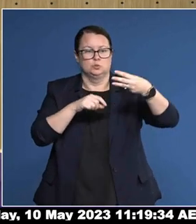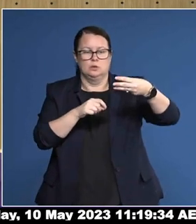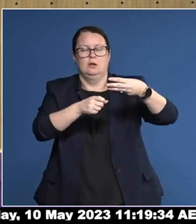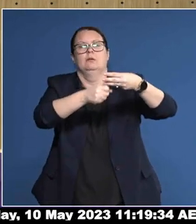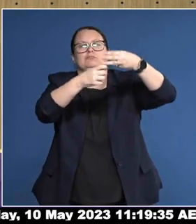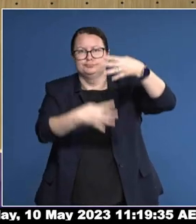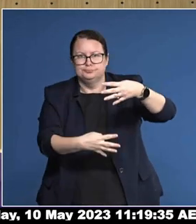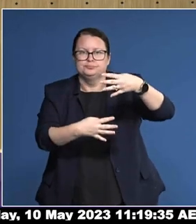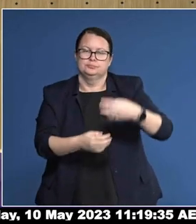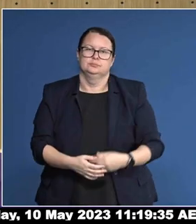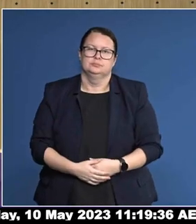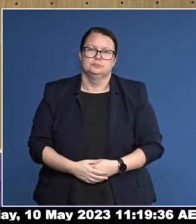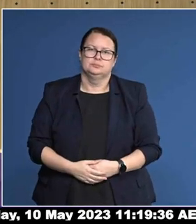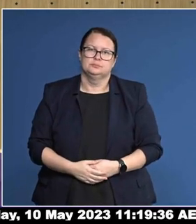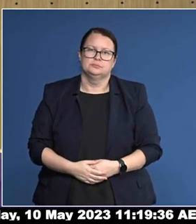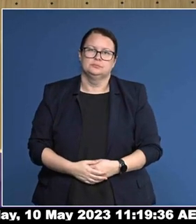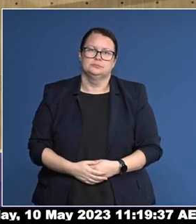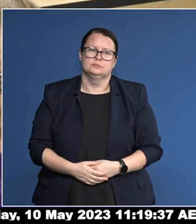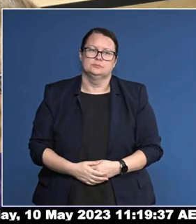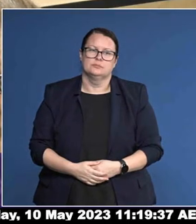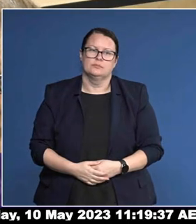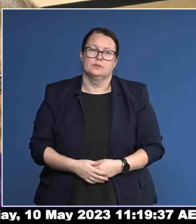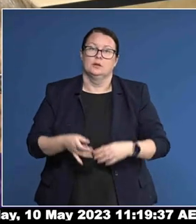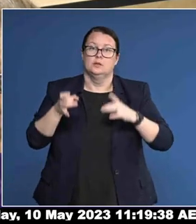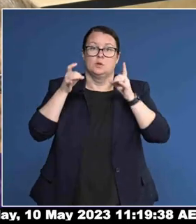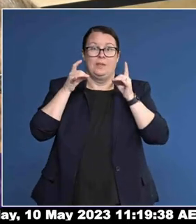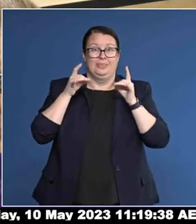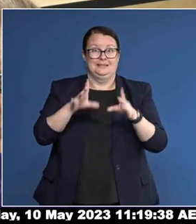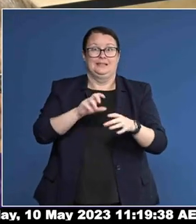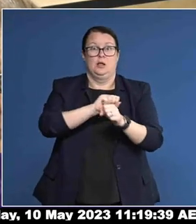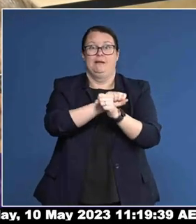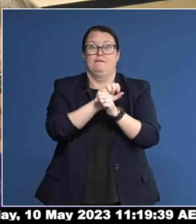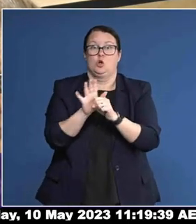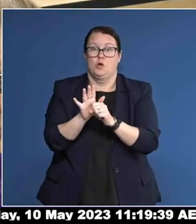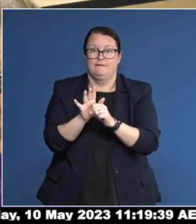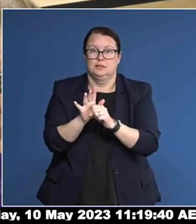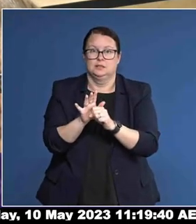So, at the start of COVID, students in the position of Kaleb and